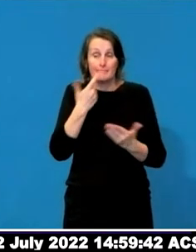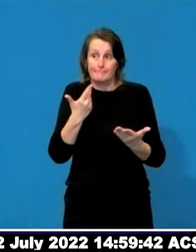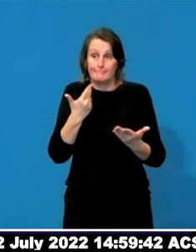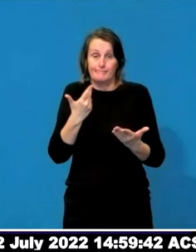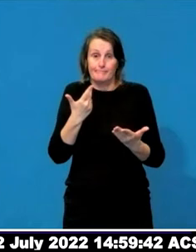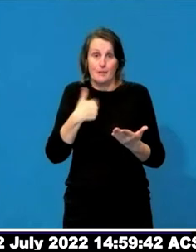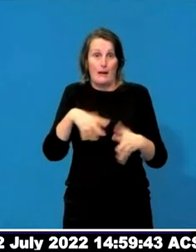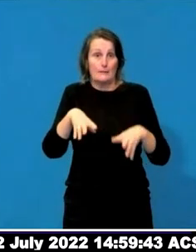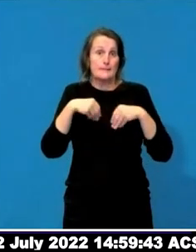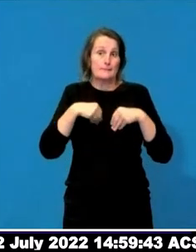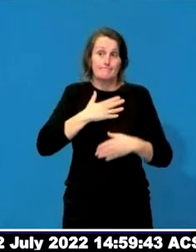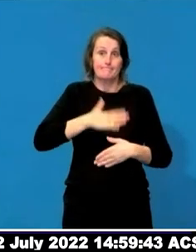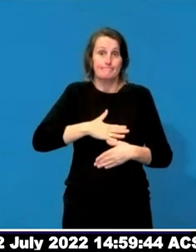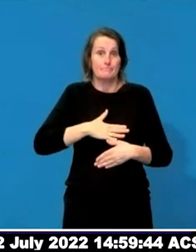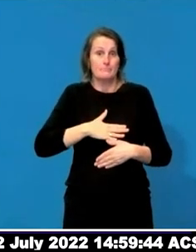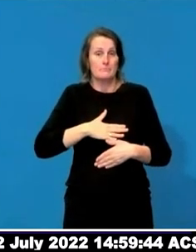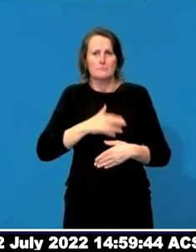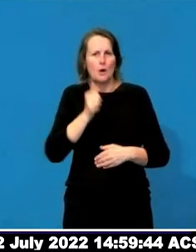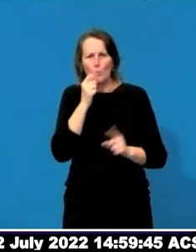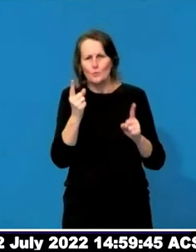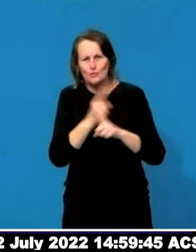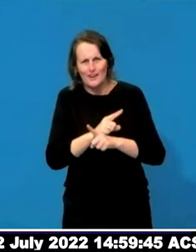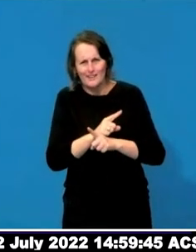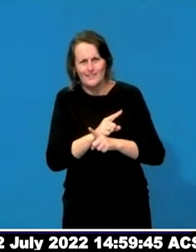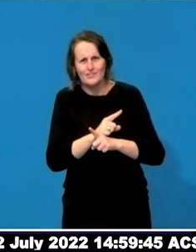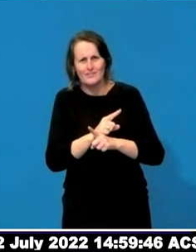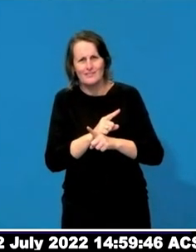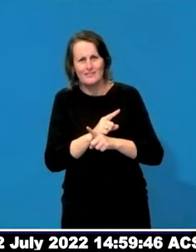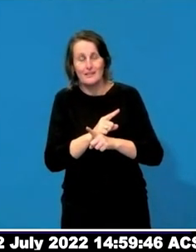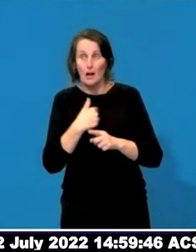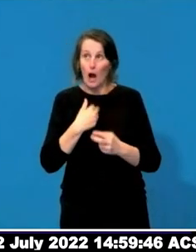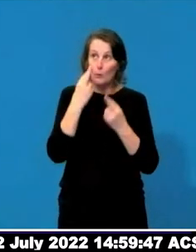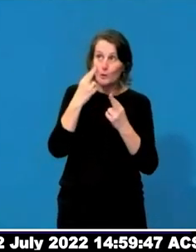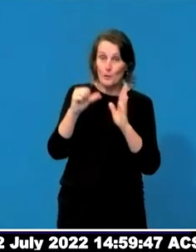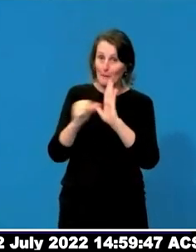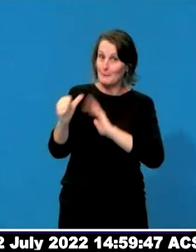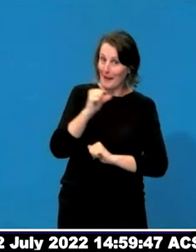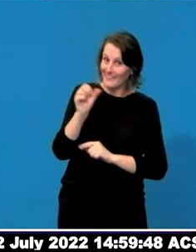As in I wouldn't change the service delivery side. If I could capture the money back, that would be amazing.